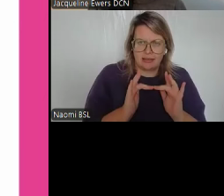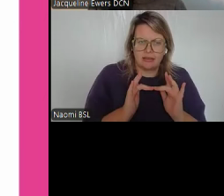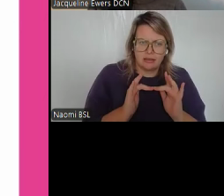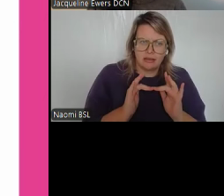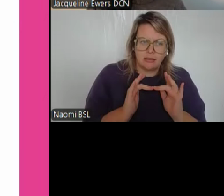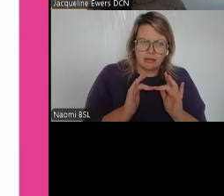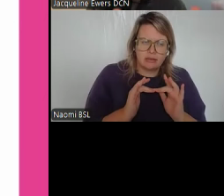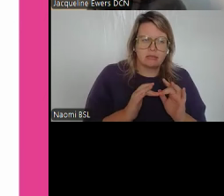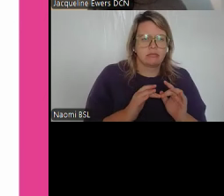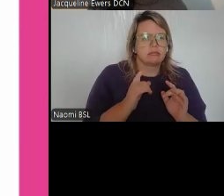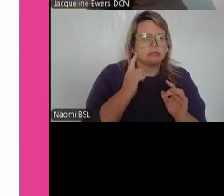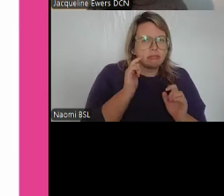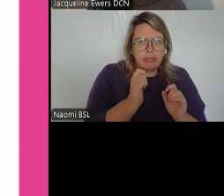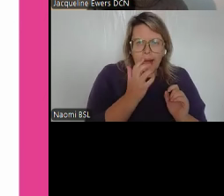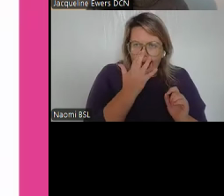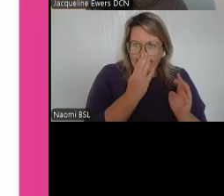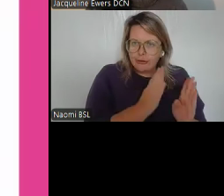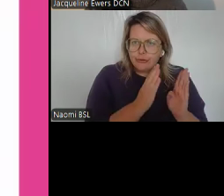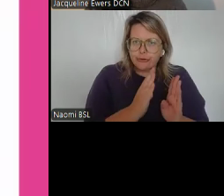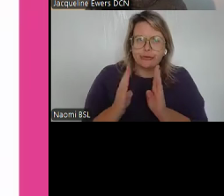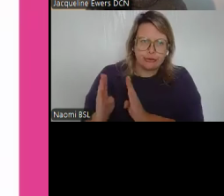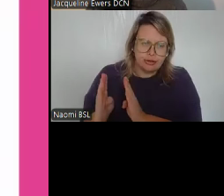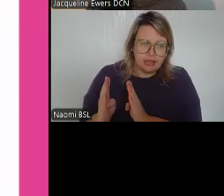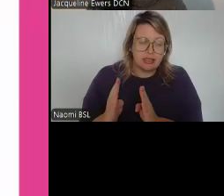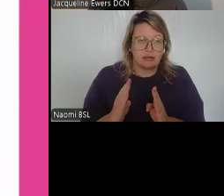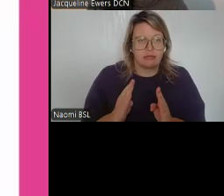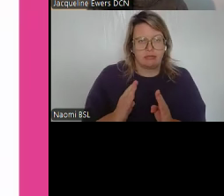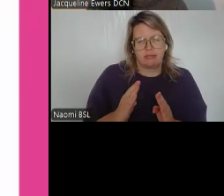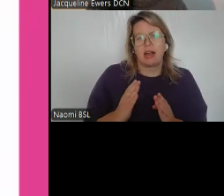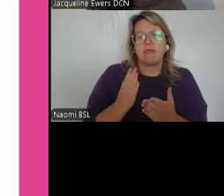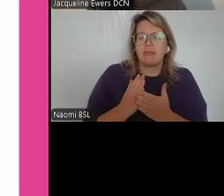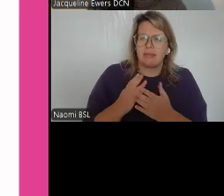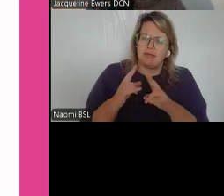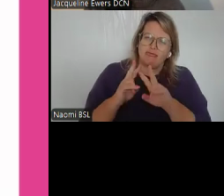by age, and it's based on the US, United States.